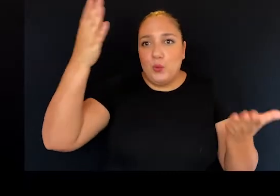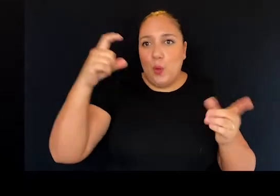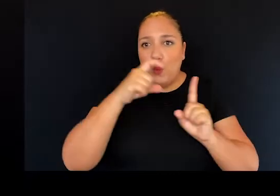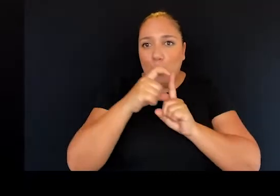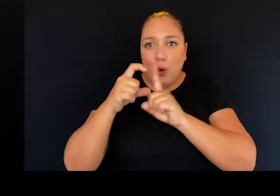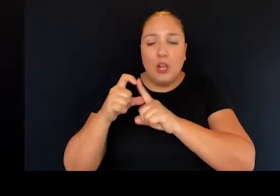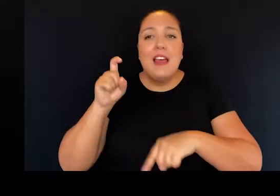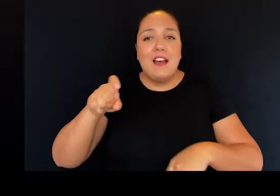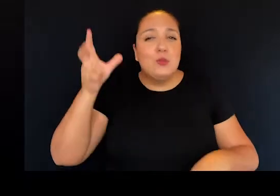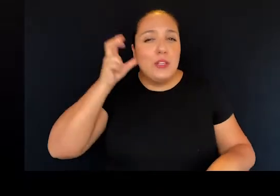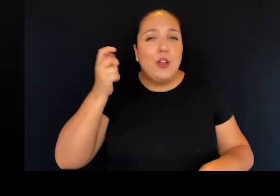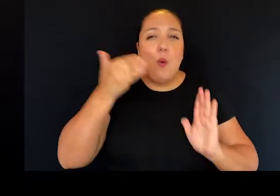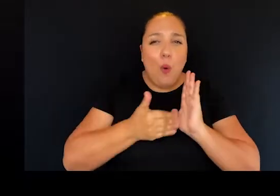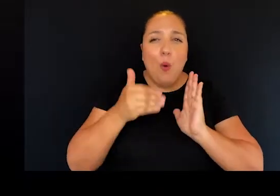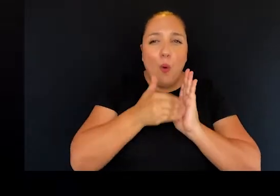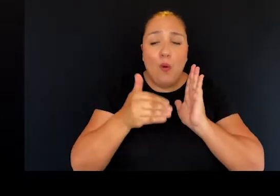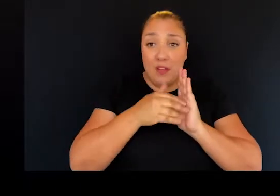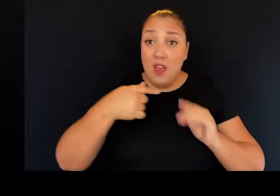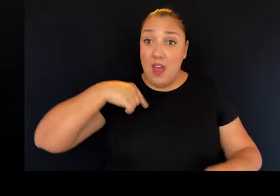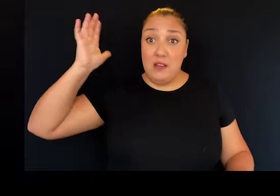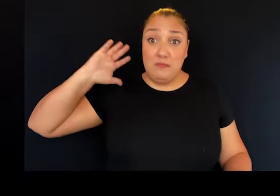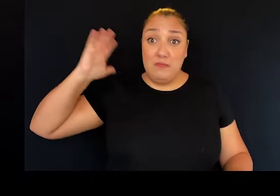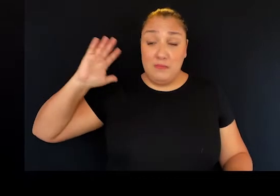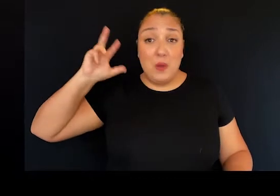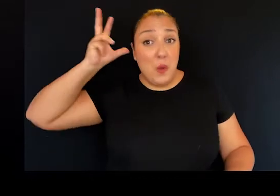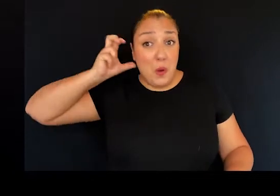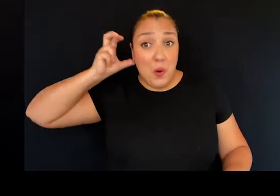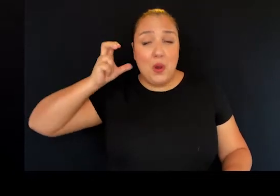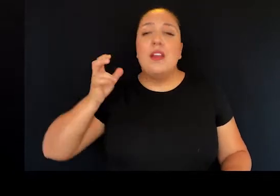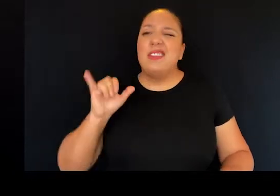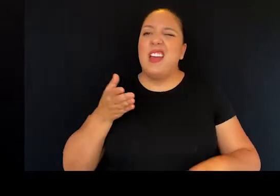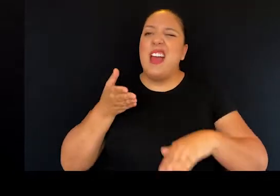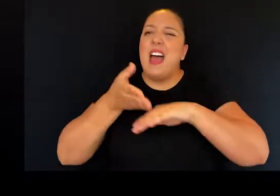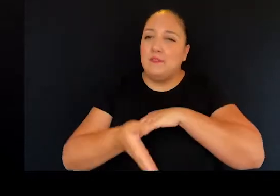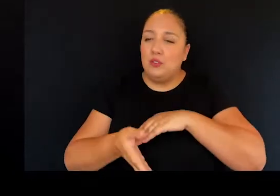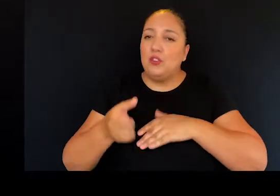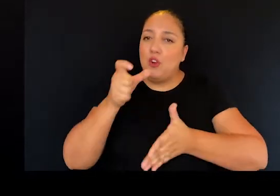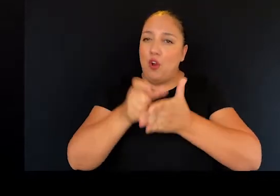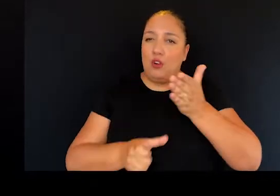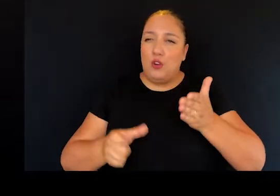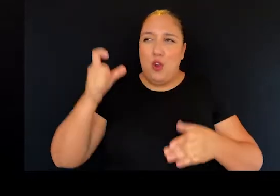When we, when I heard this song originally after the article, hearing "spaz"